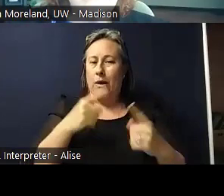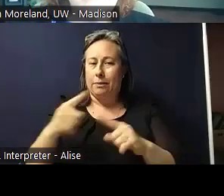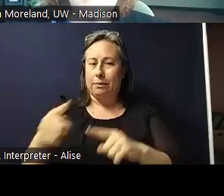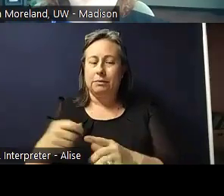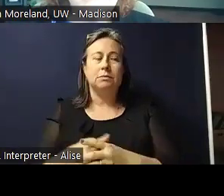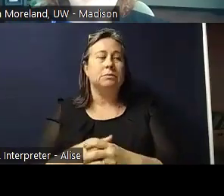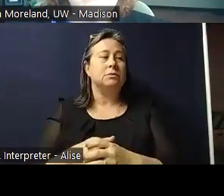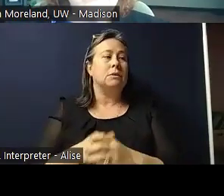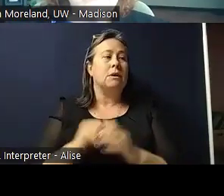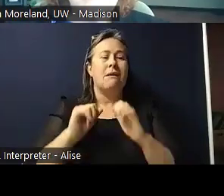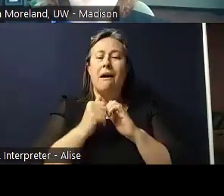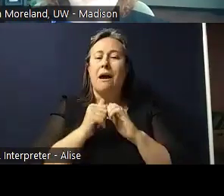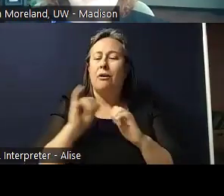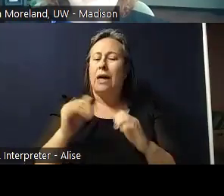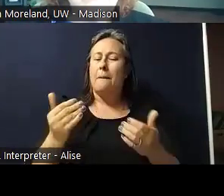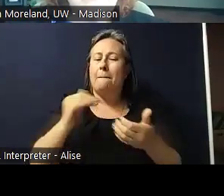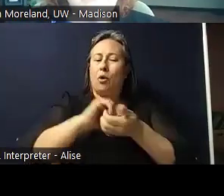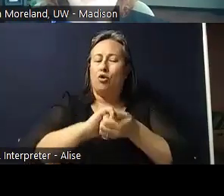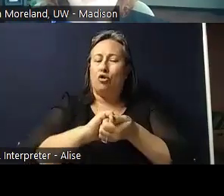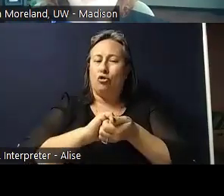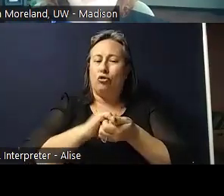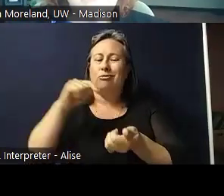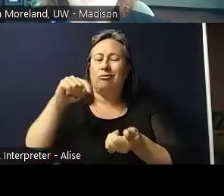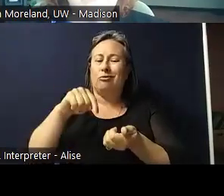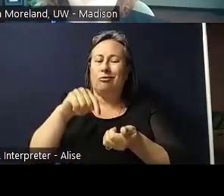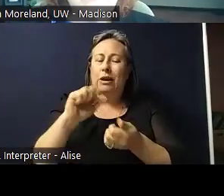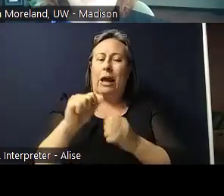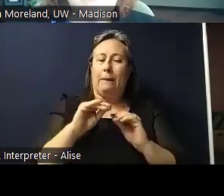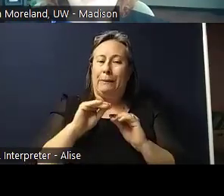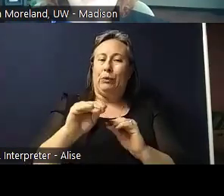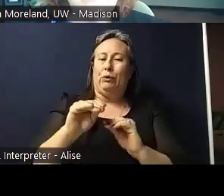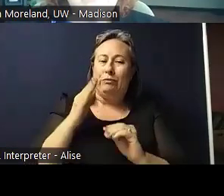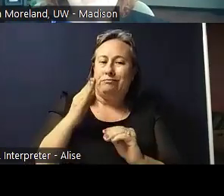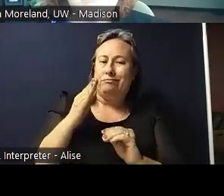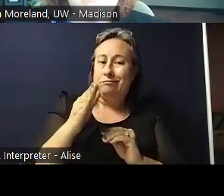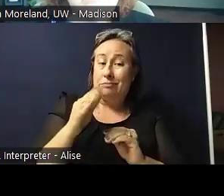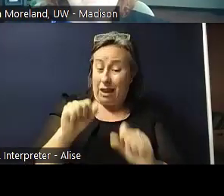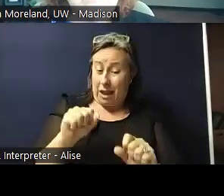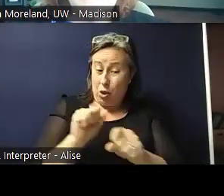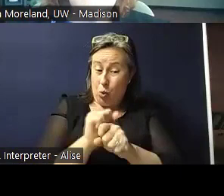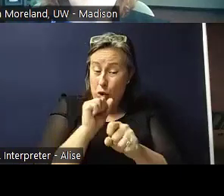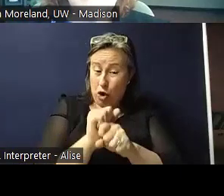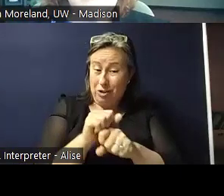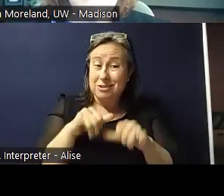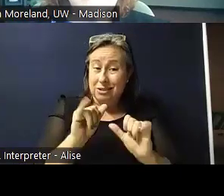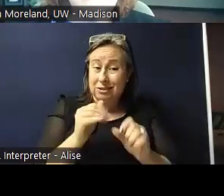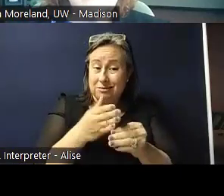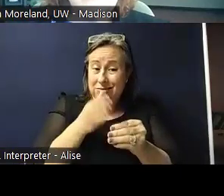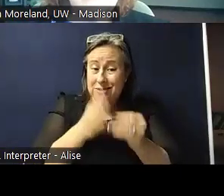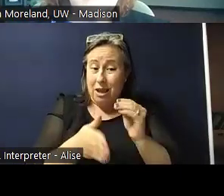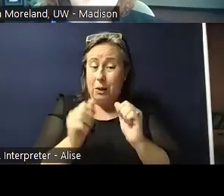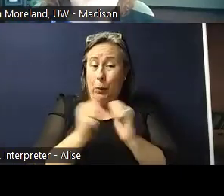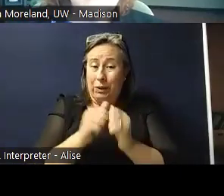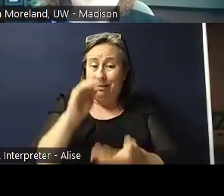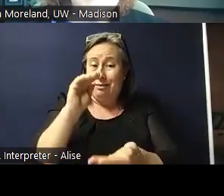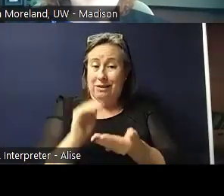and how the partnership can move forward and if the work can actually still be completed with less funds.